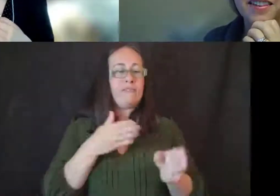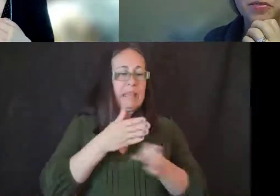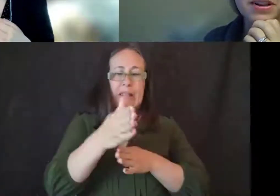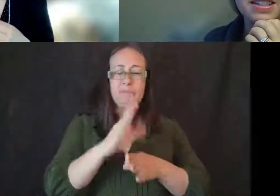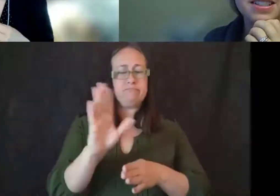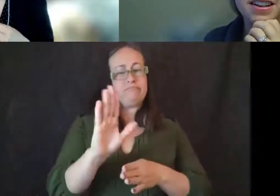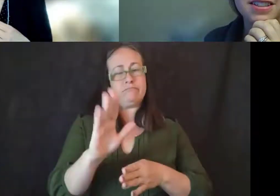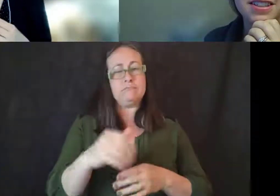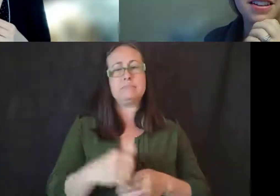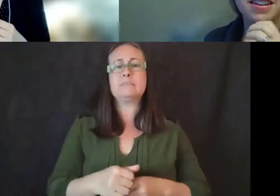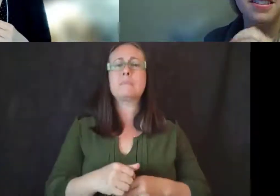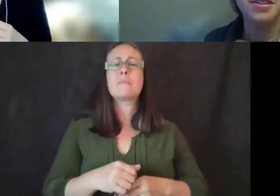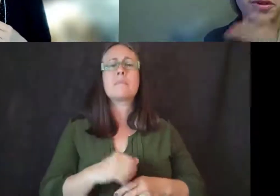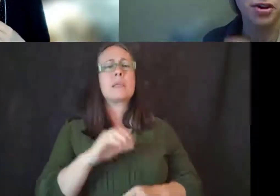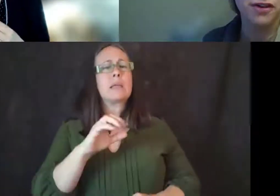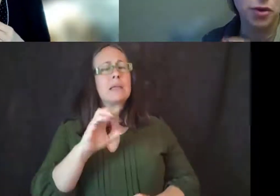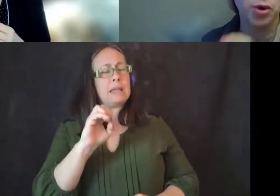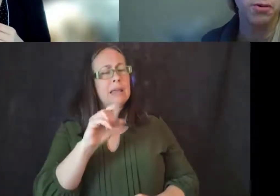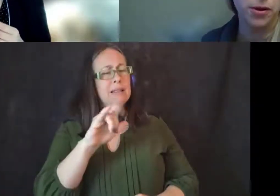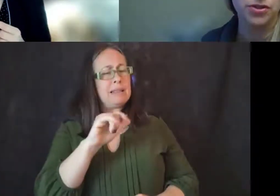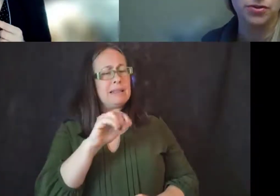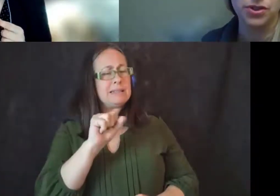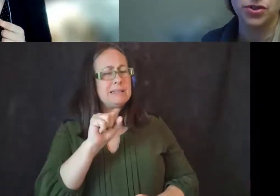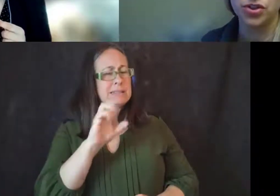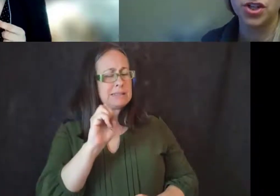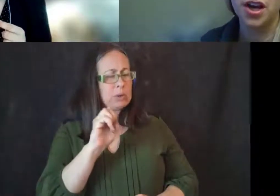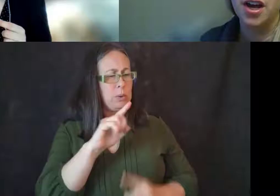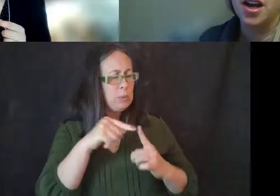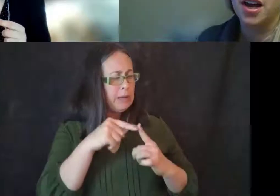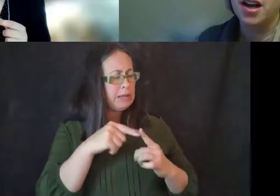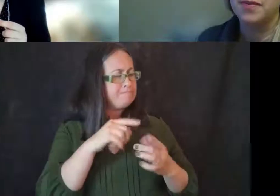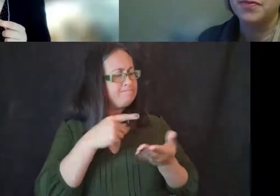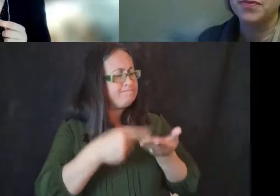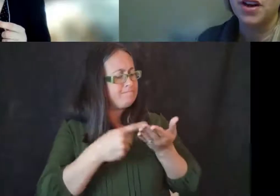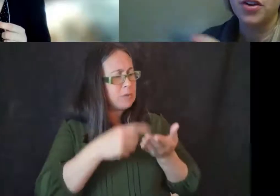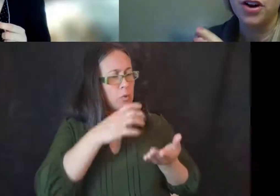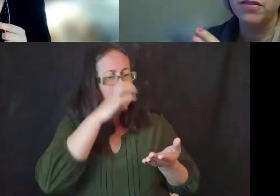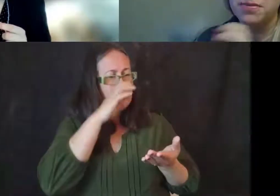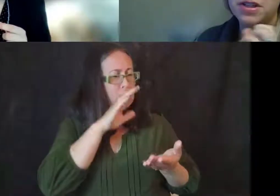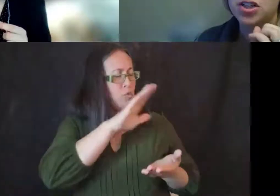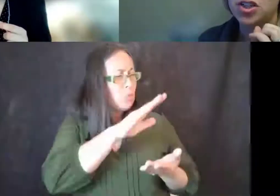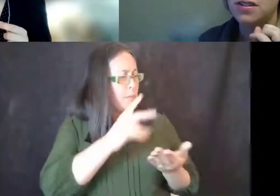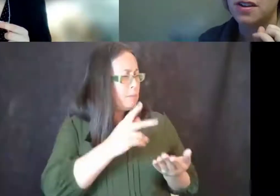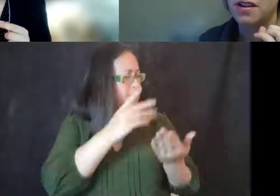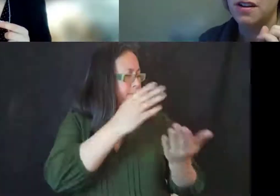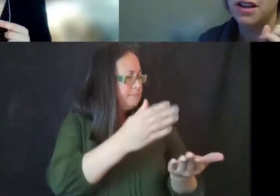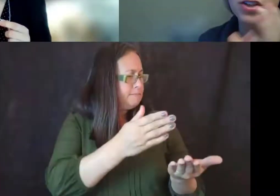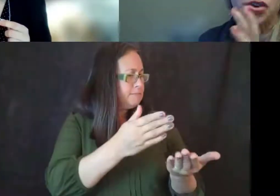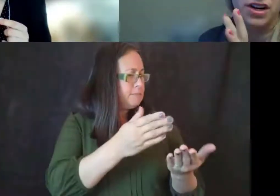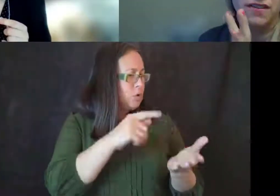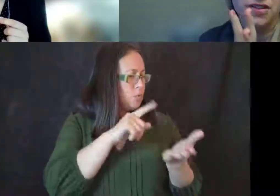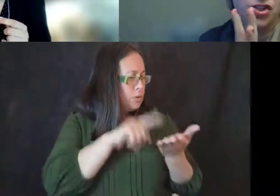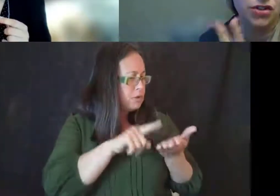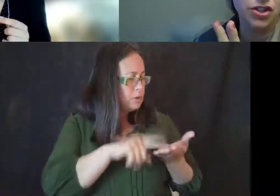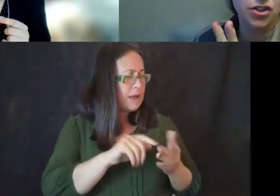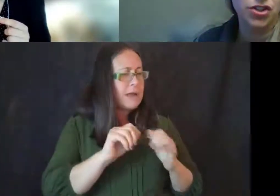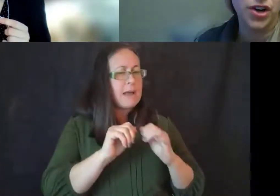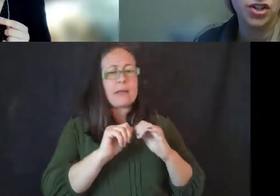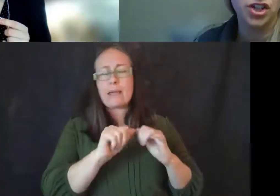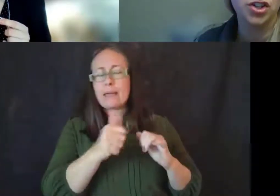And then when discussing the rigor of your proposed research, are there any recommendations on integrating this into your research strategy?